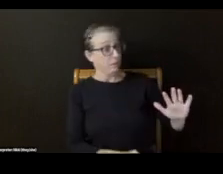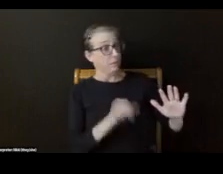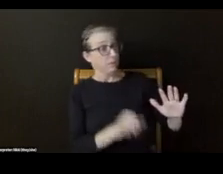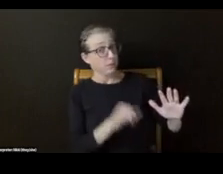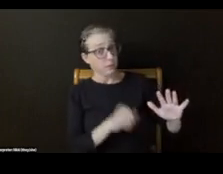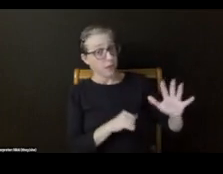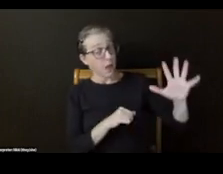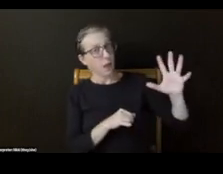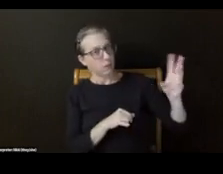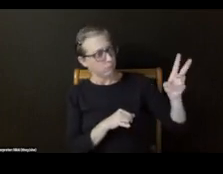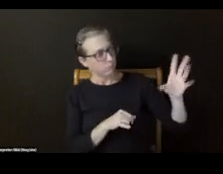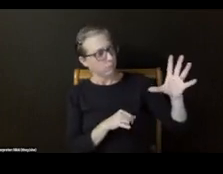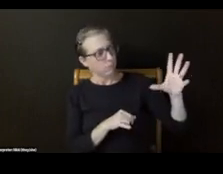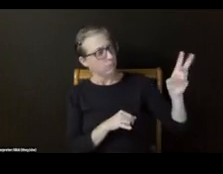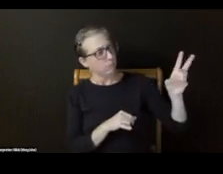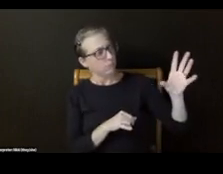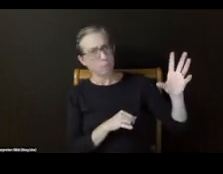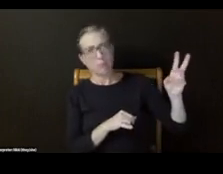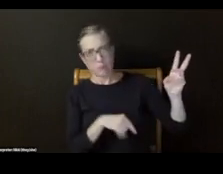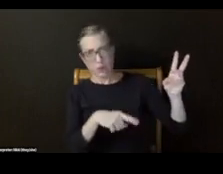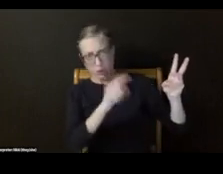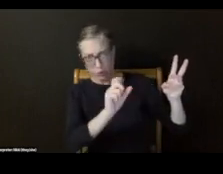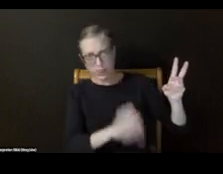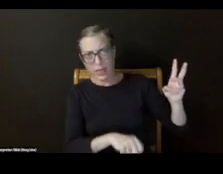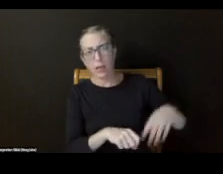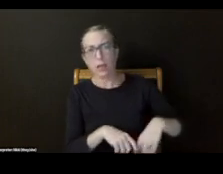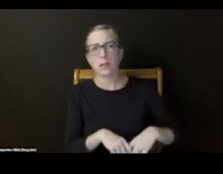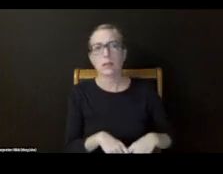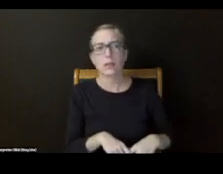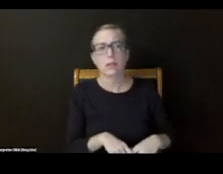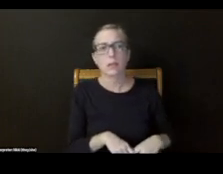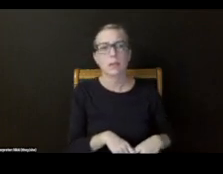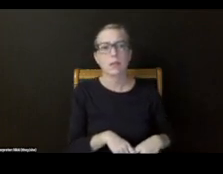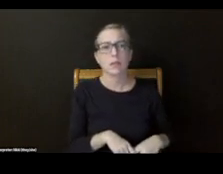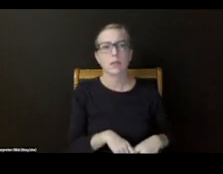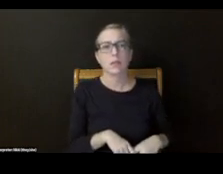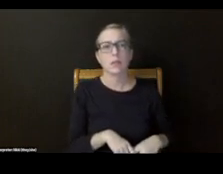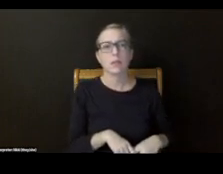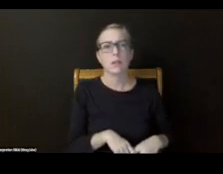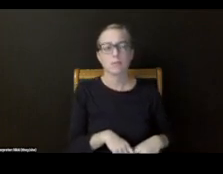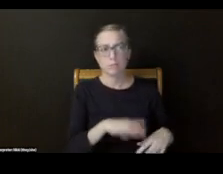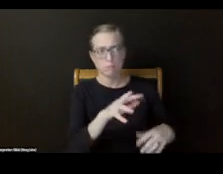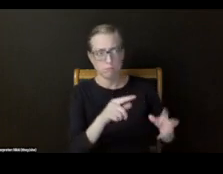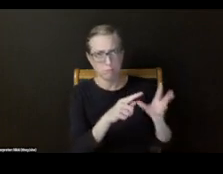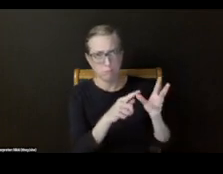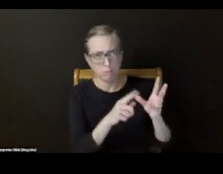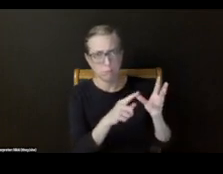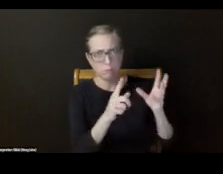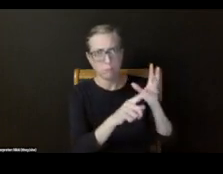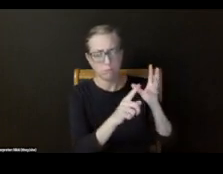you had not only your hands, your thumbs and fingers, your thumbs and pinky separated,